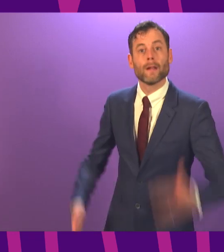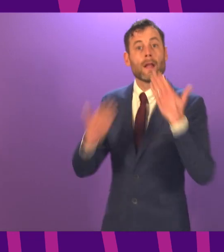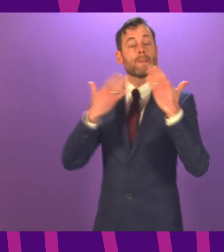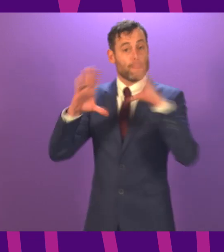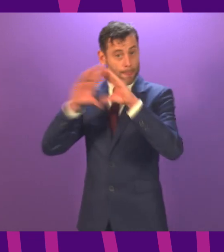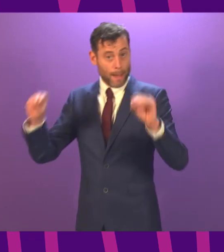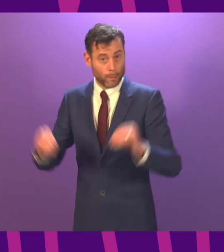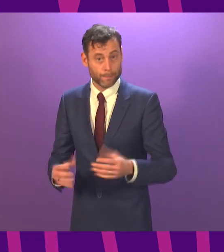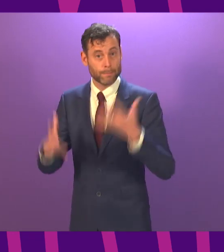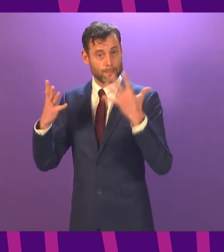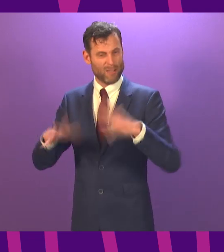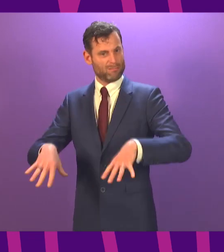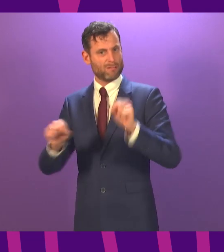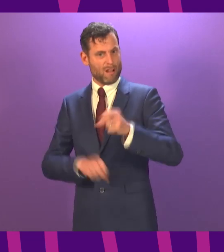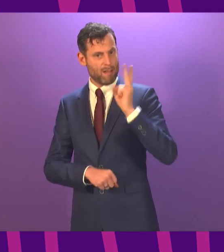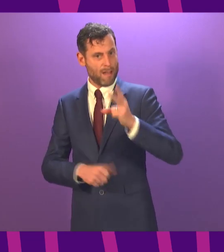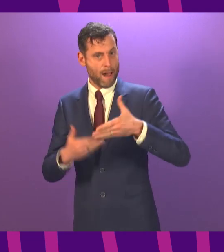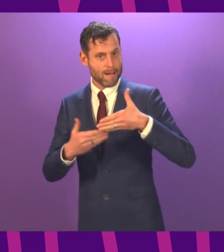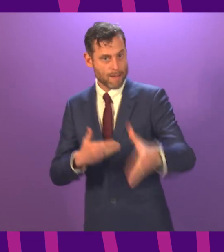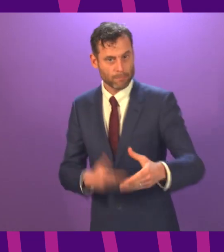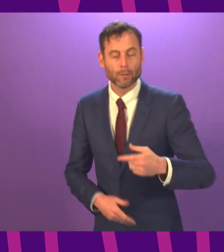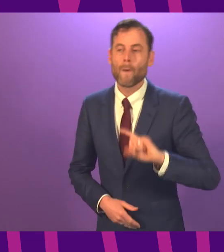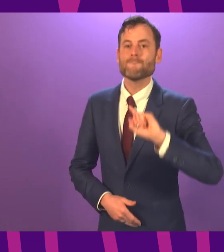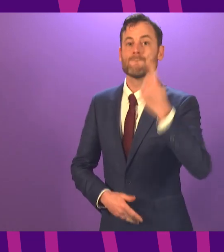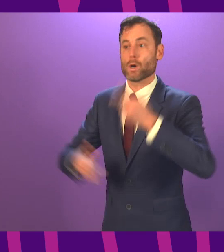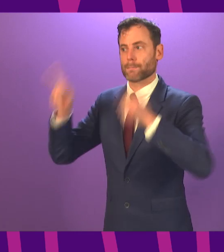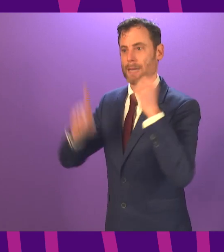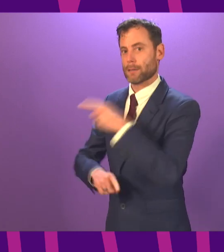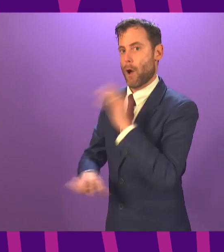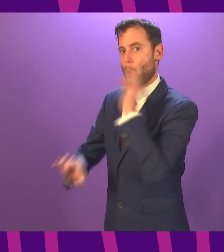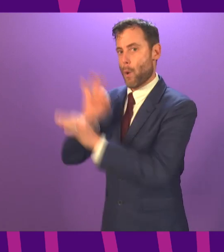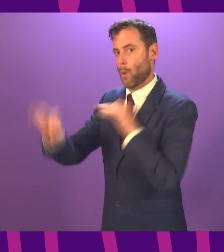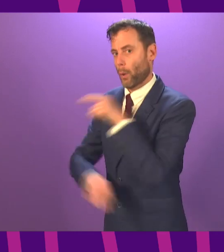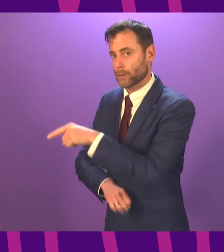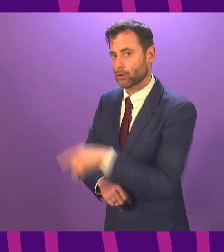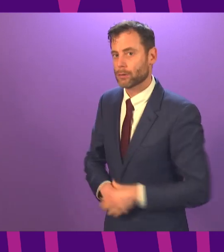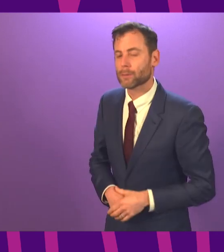The Presiding Officer (Ken Macintosh): Before we turn to First Minister’s questions,